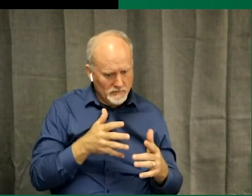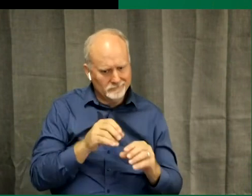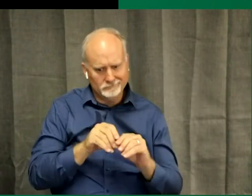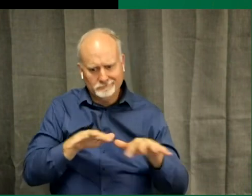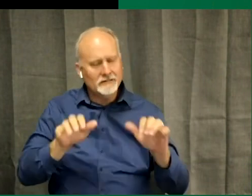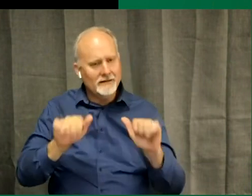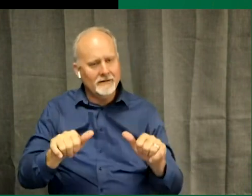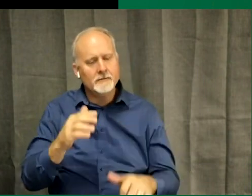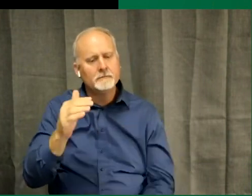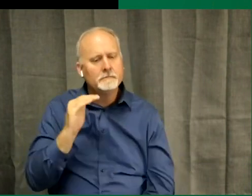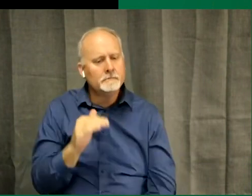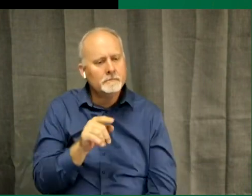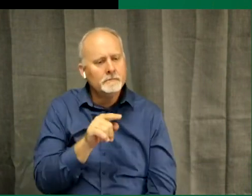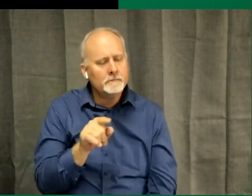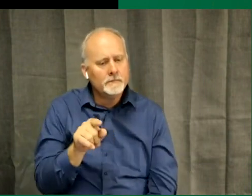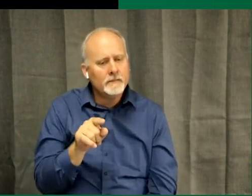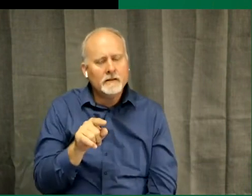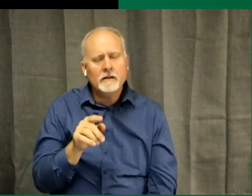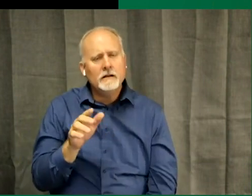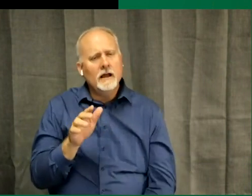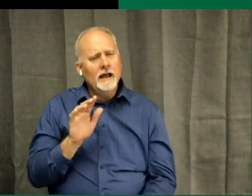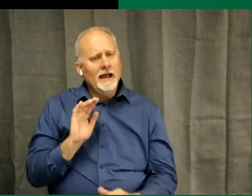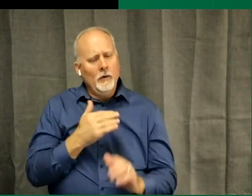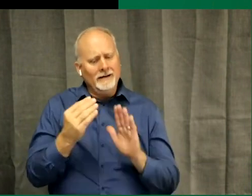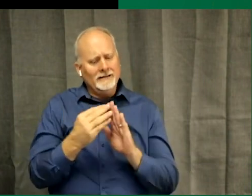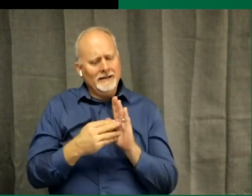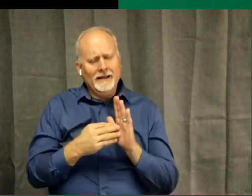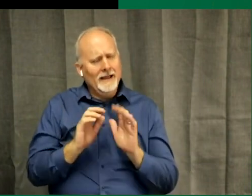what happens and how we use public health data to inform our decisions we had a lot